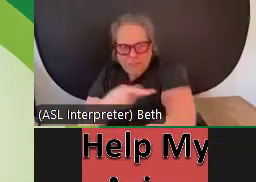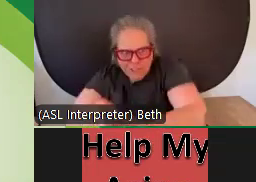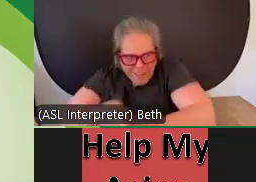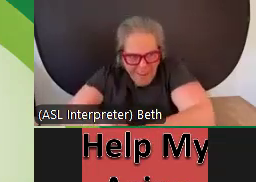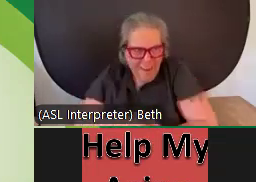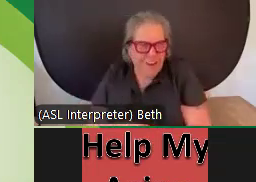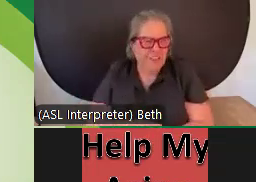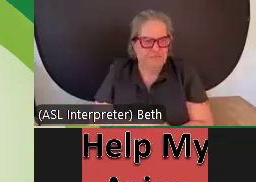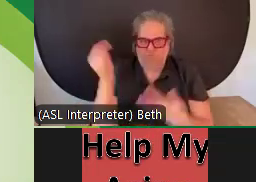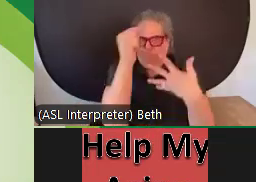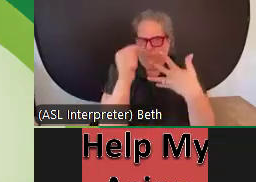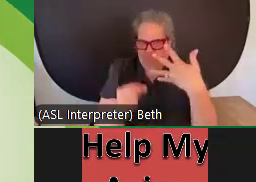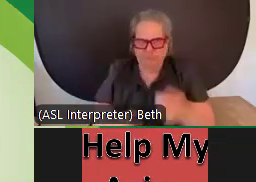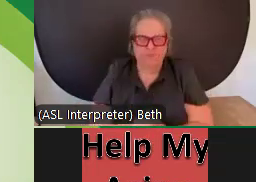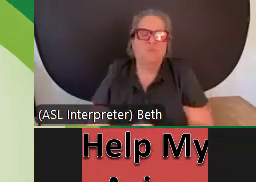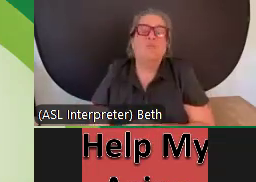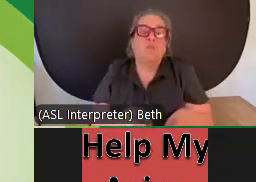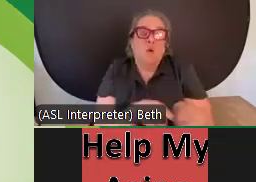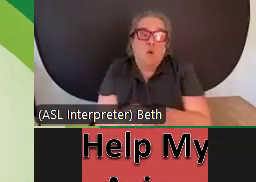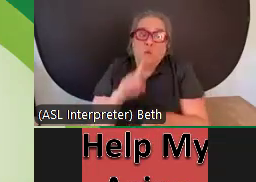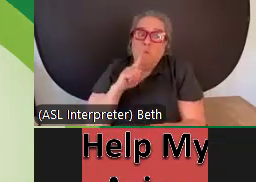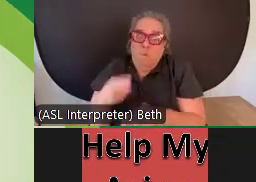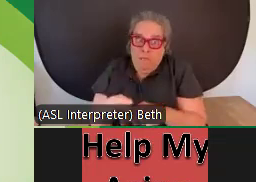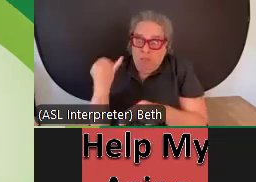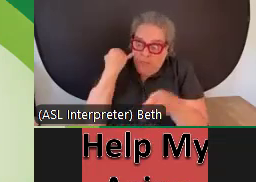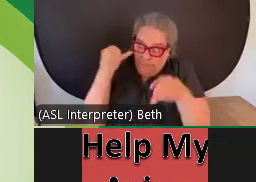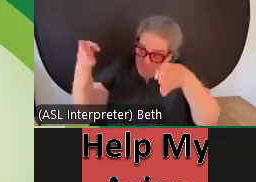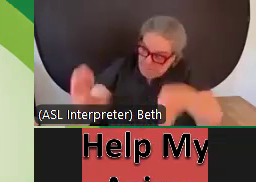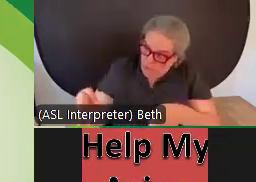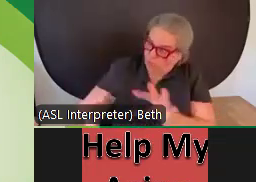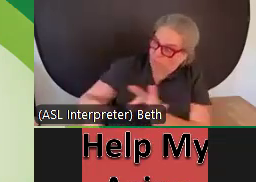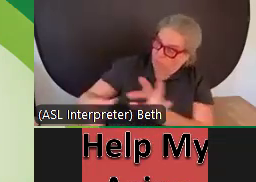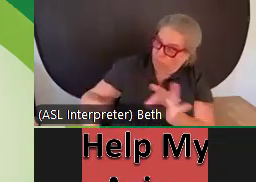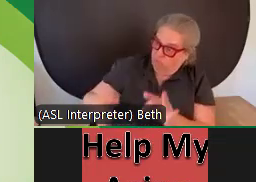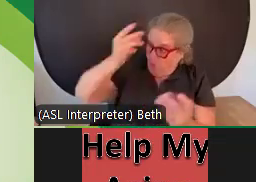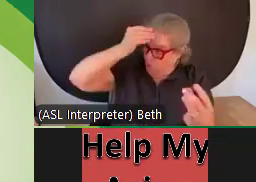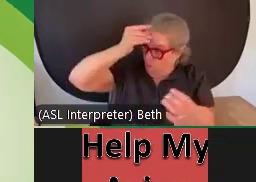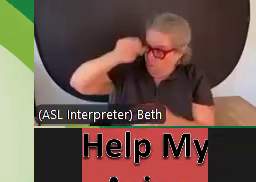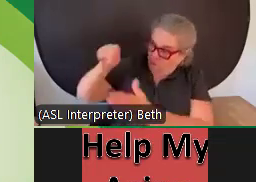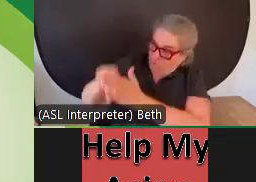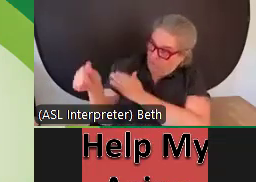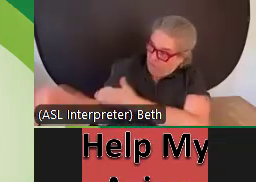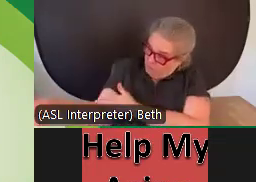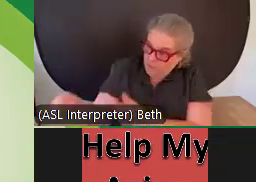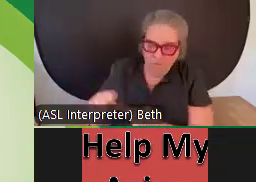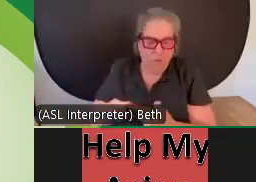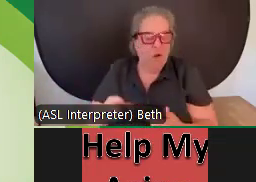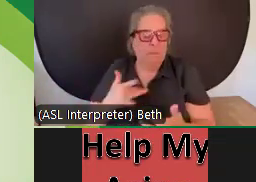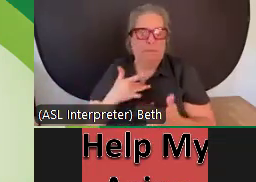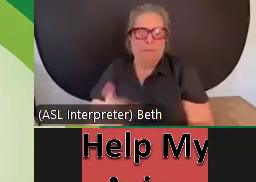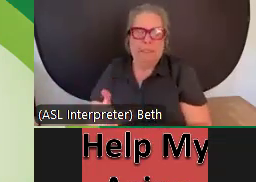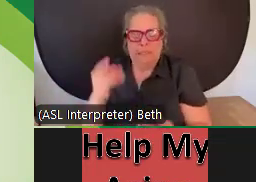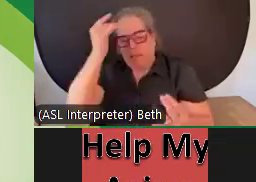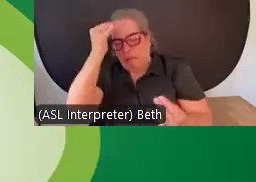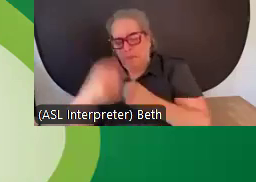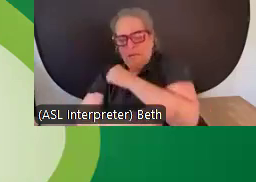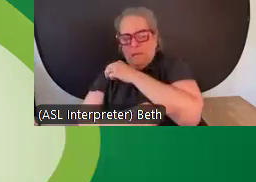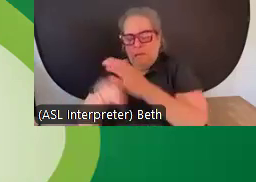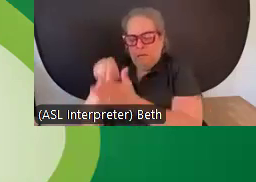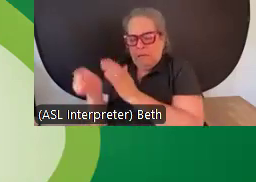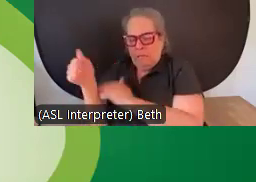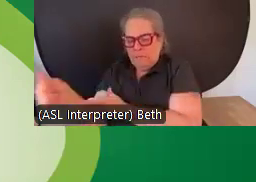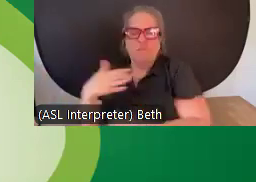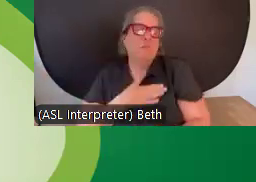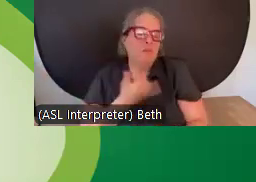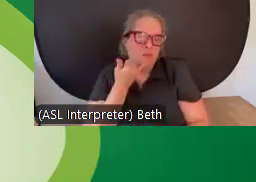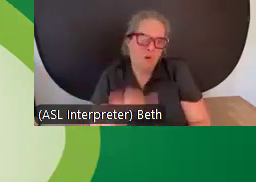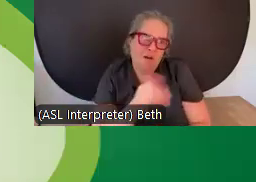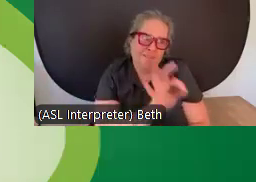I do want to mention, of course, somebody's having suicidal ideation or suicide tendencies, that they should call 911 if it is an urgent situation like that.